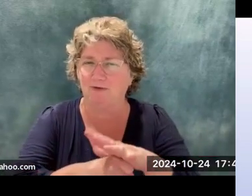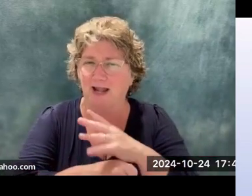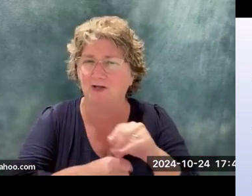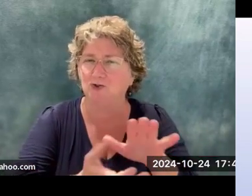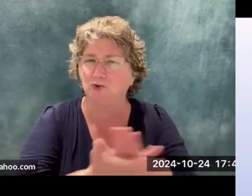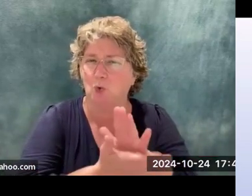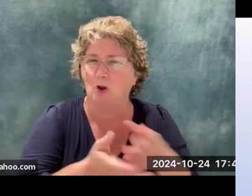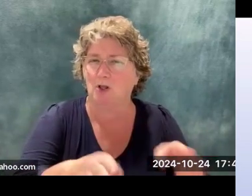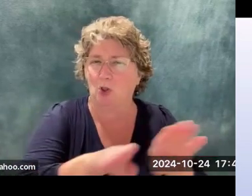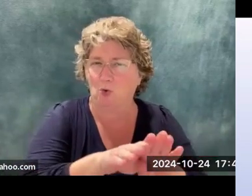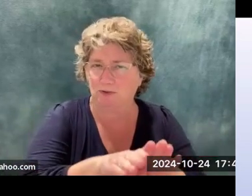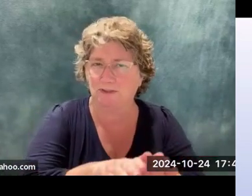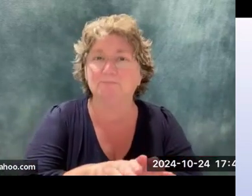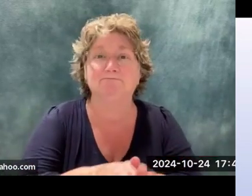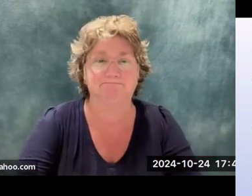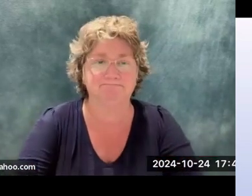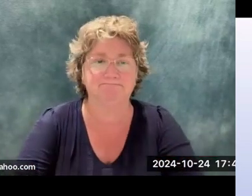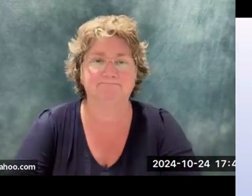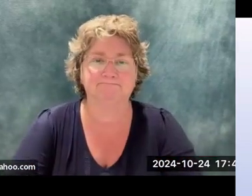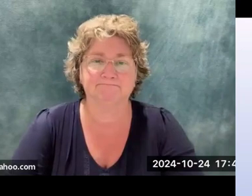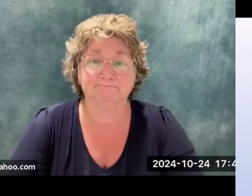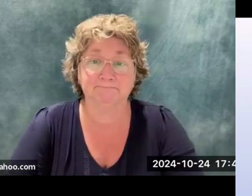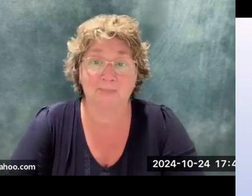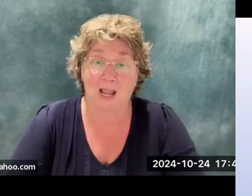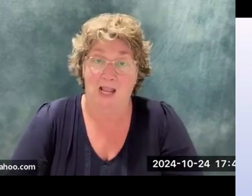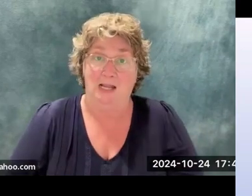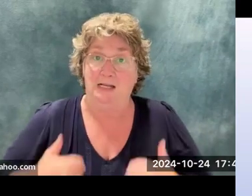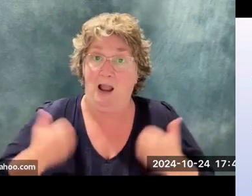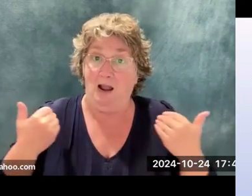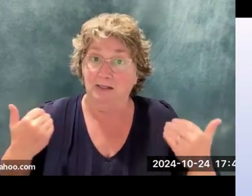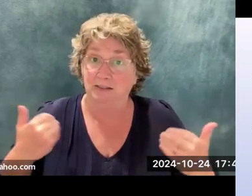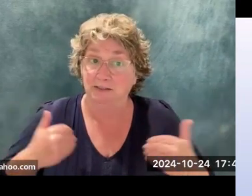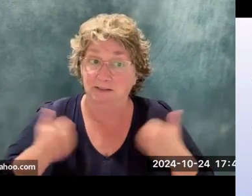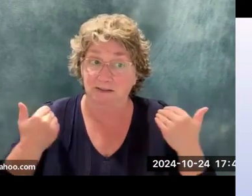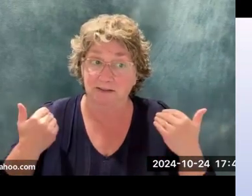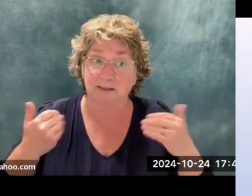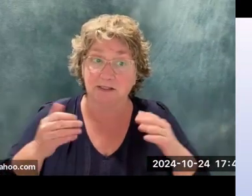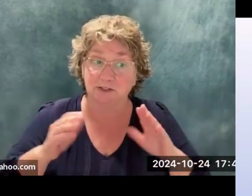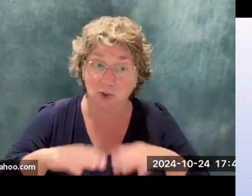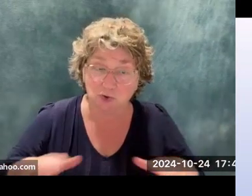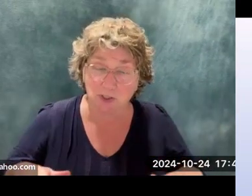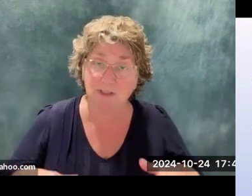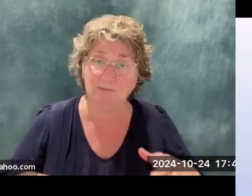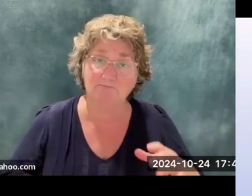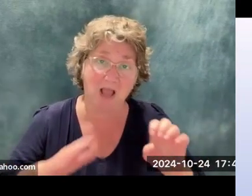Among younger children, the elementary school children,